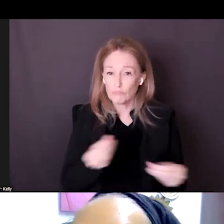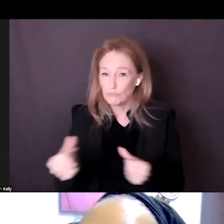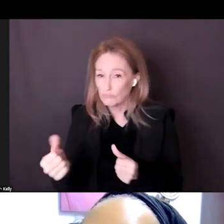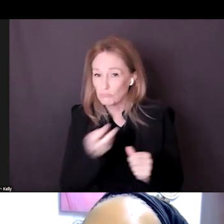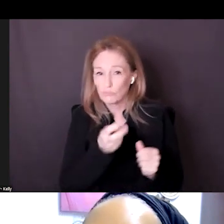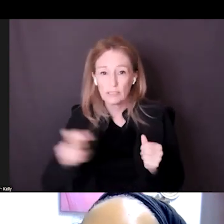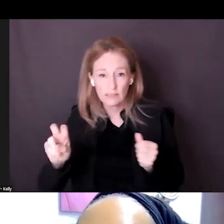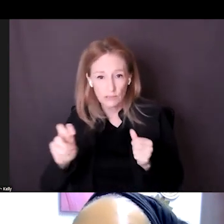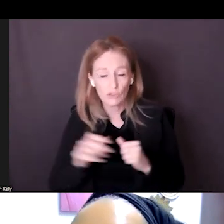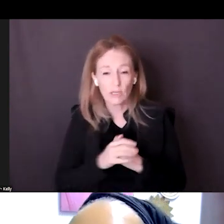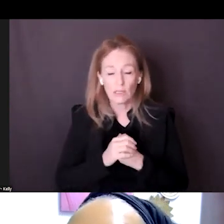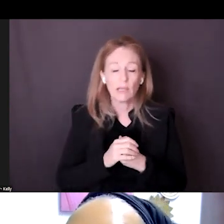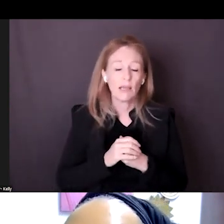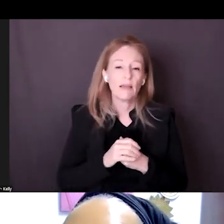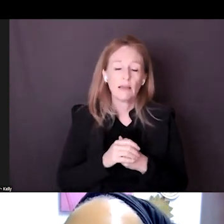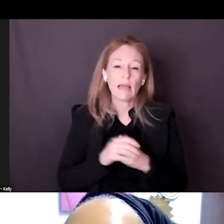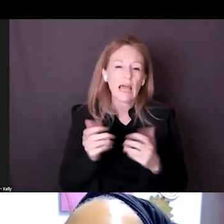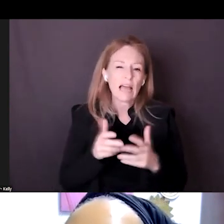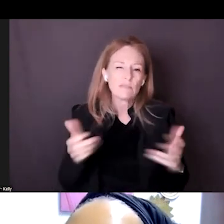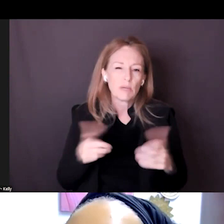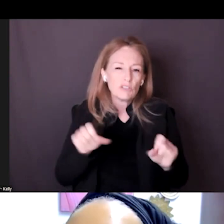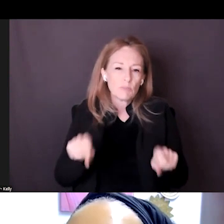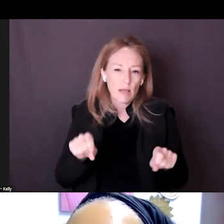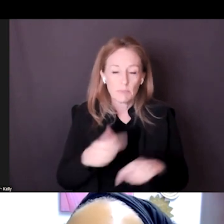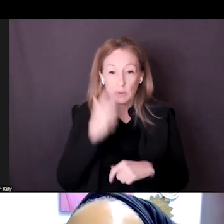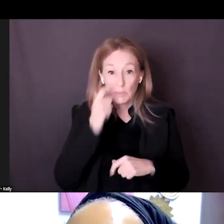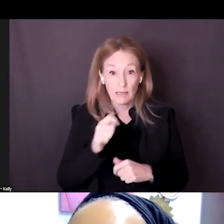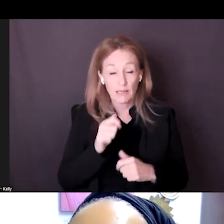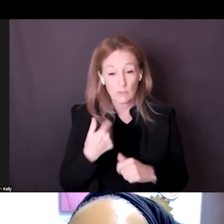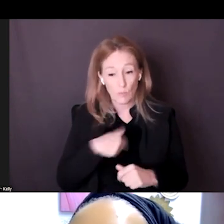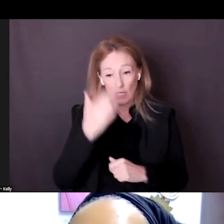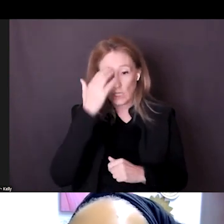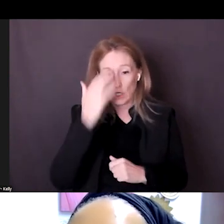BECAUSE WE KNOW THIS IS A TIME WHERE A PERSON HAS CALLED INTO THE